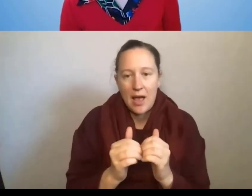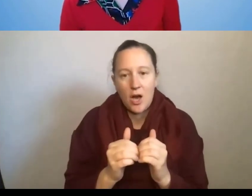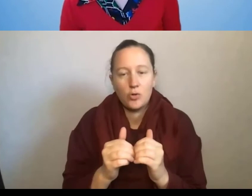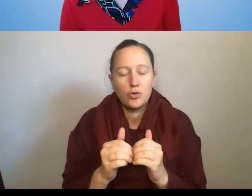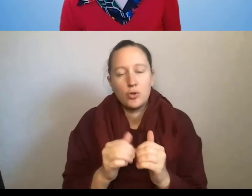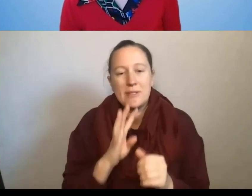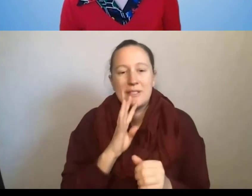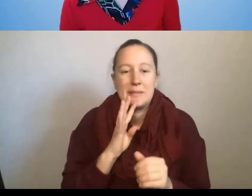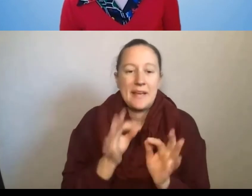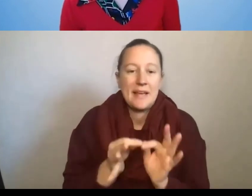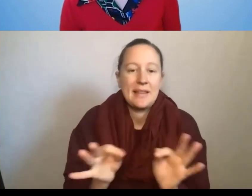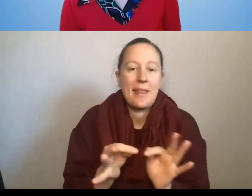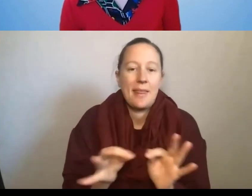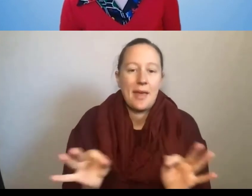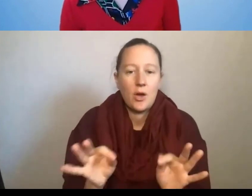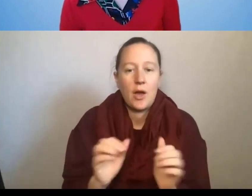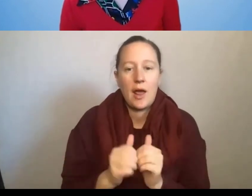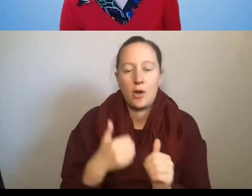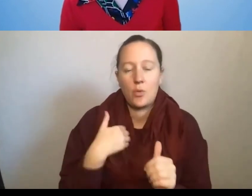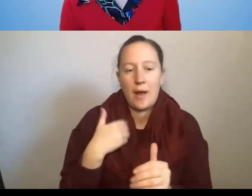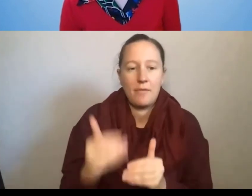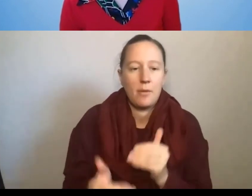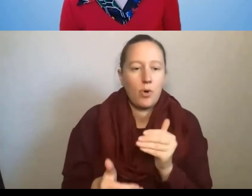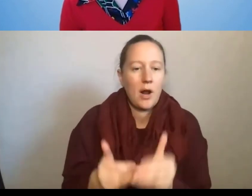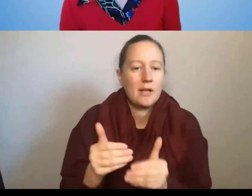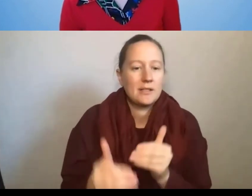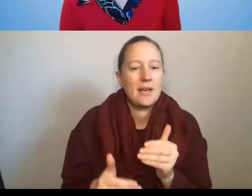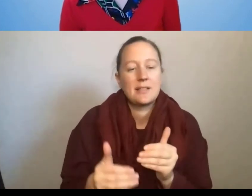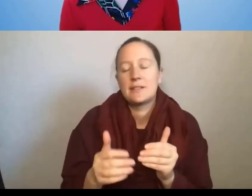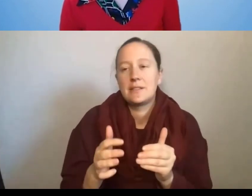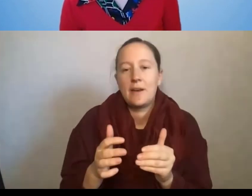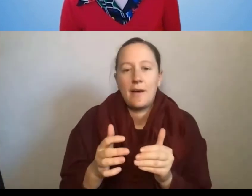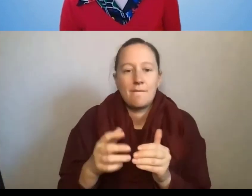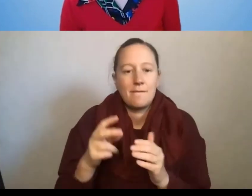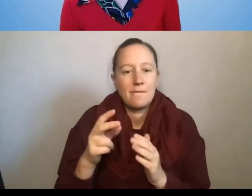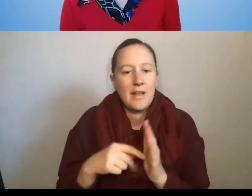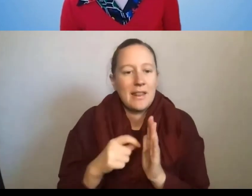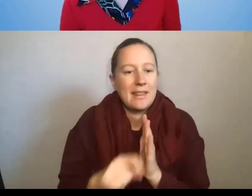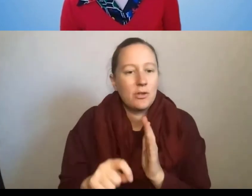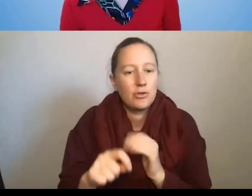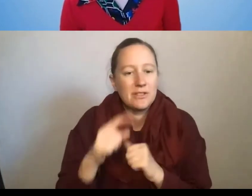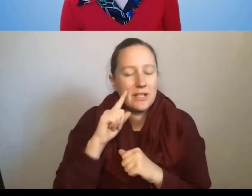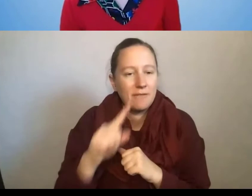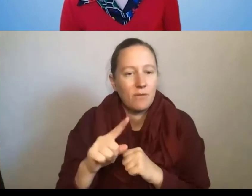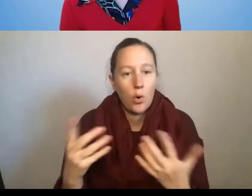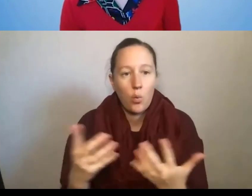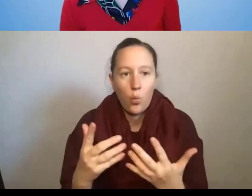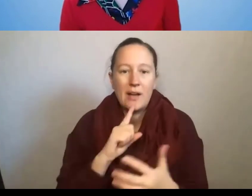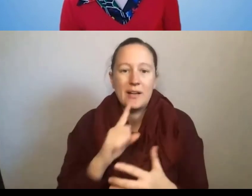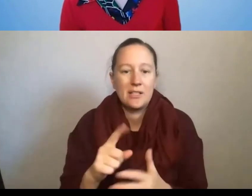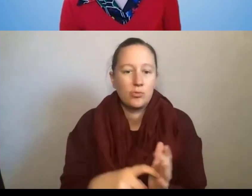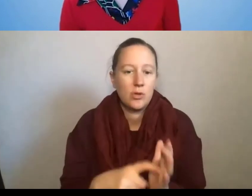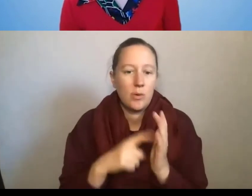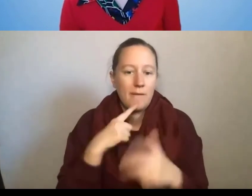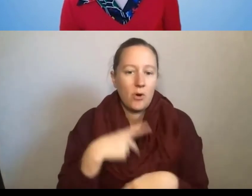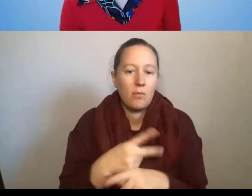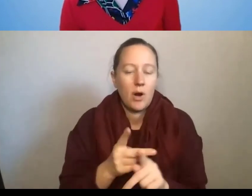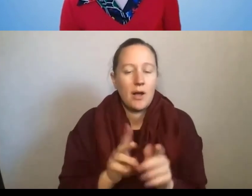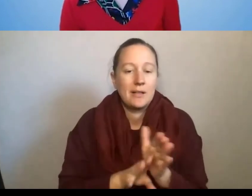how to have the process literacy for what it takes to actually do product development because, as you point out, academic researchers